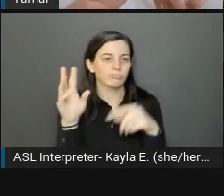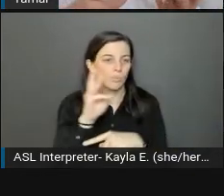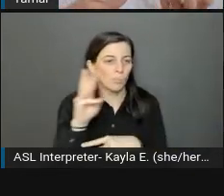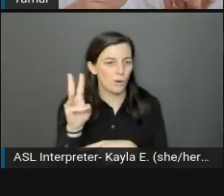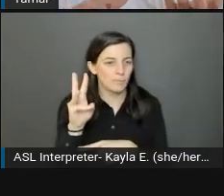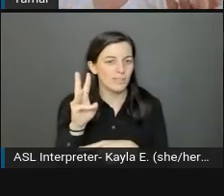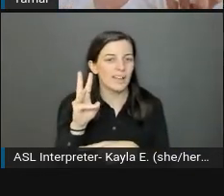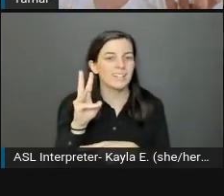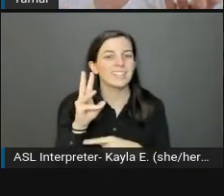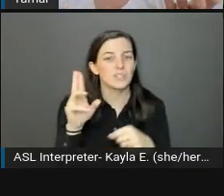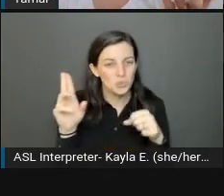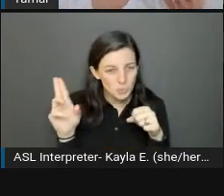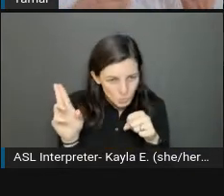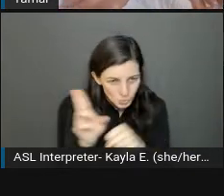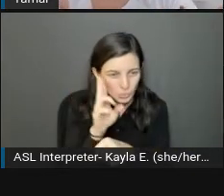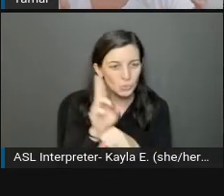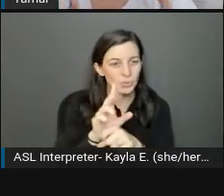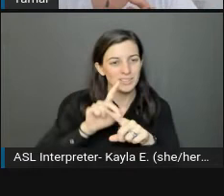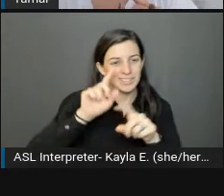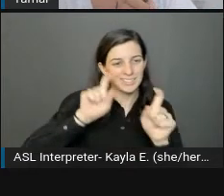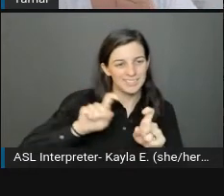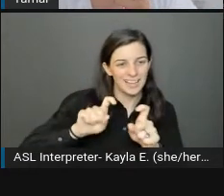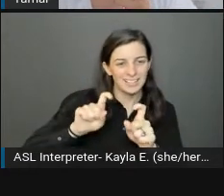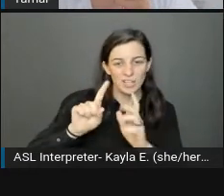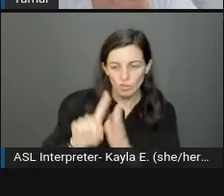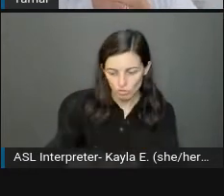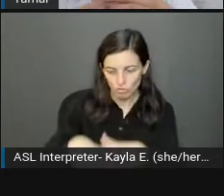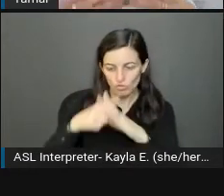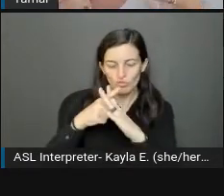that they're already doing and execute them as accessibility tests.